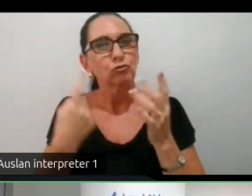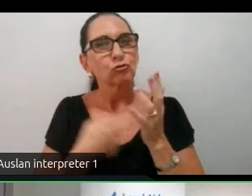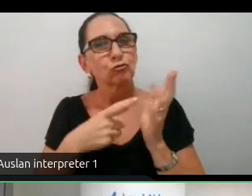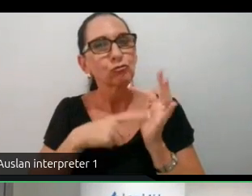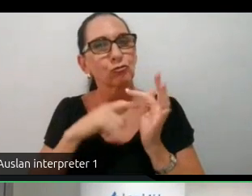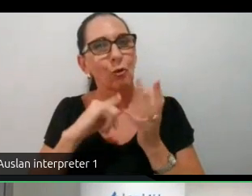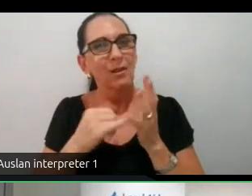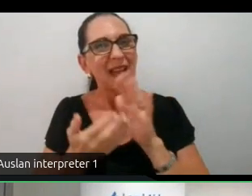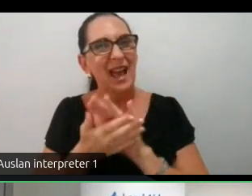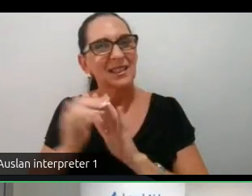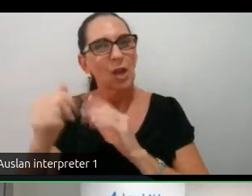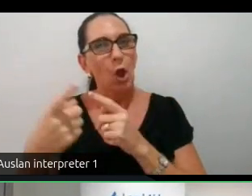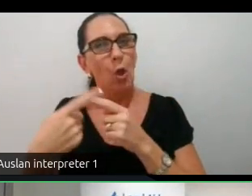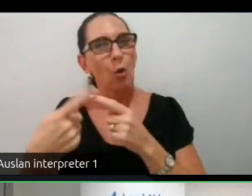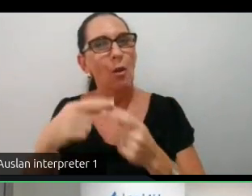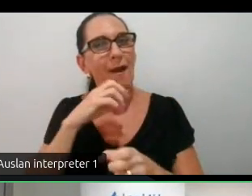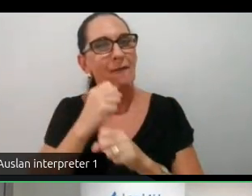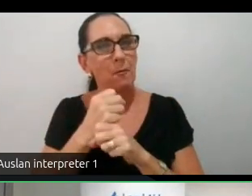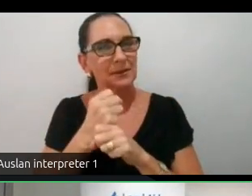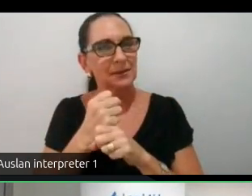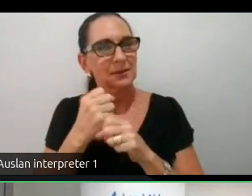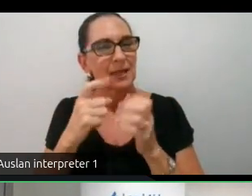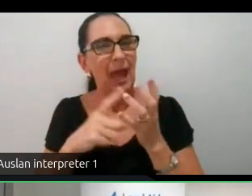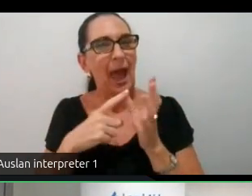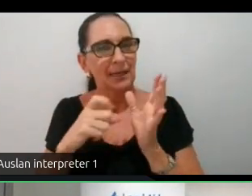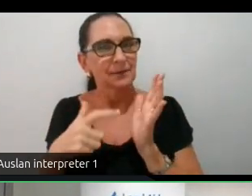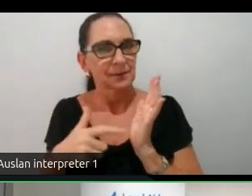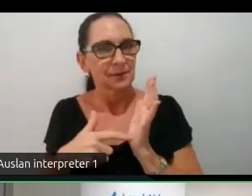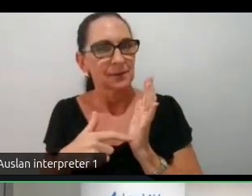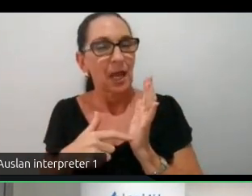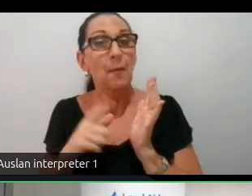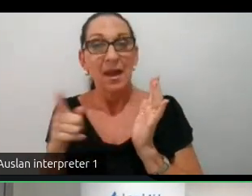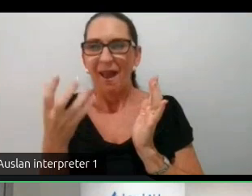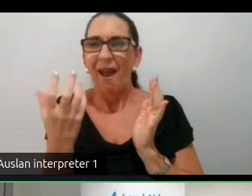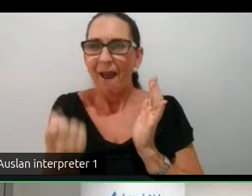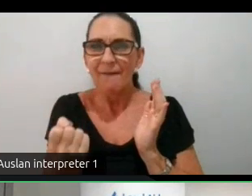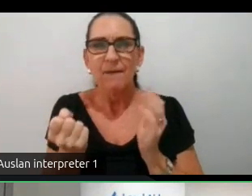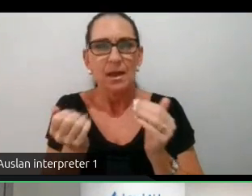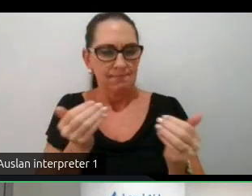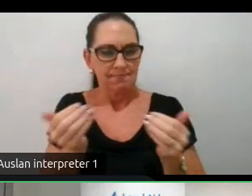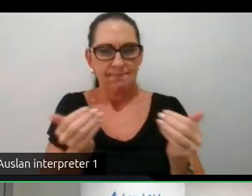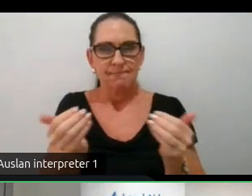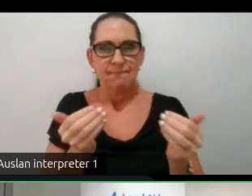rules under the local government act, but they would usually all have some hardship policy from